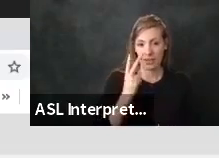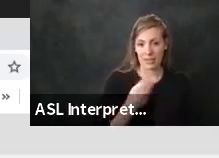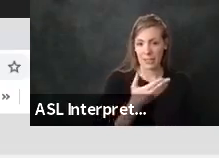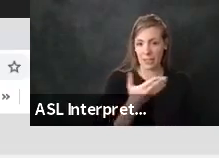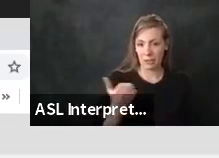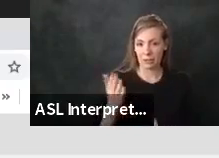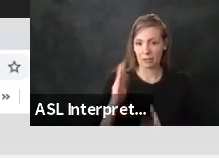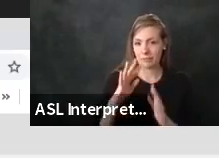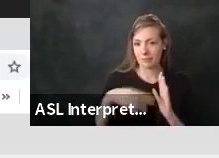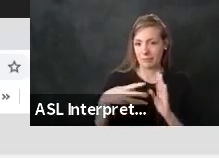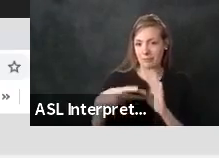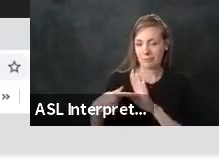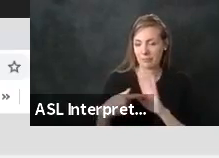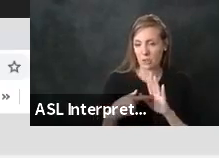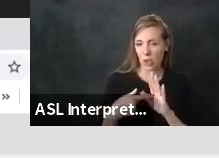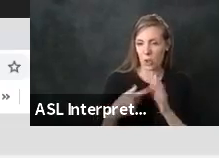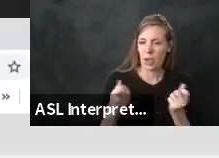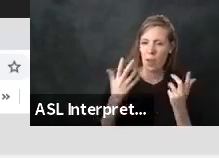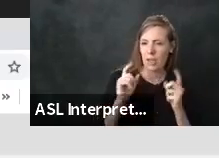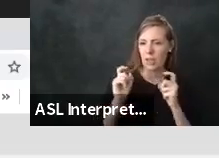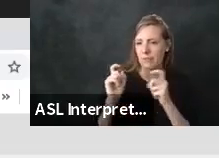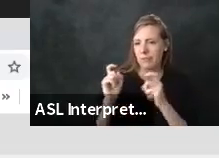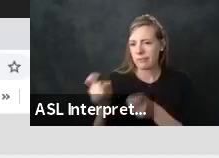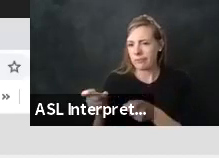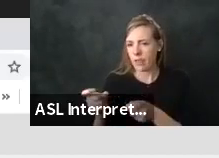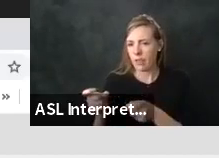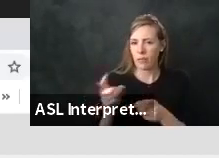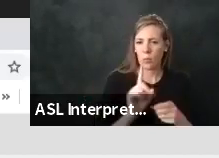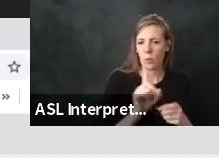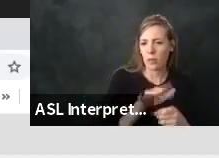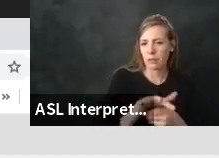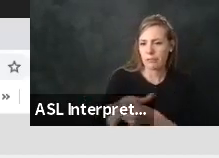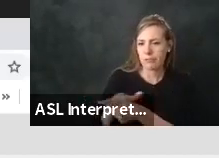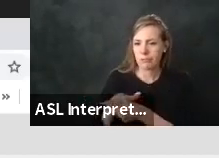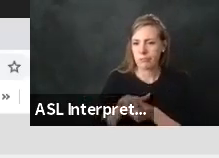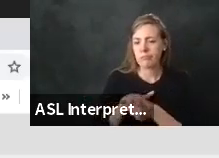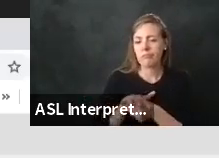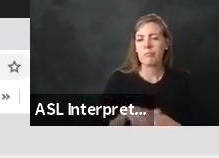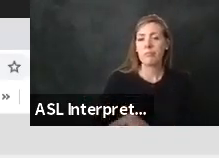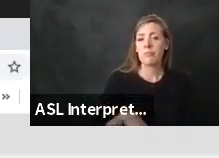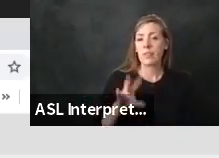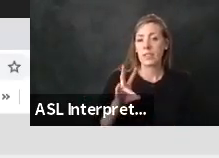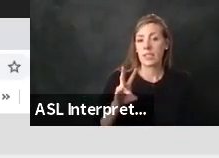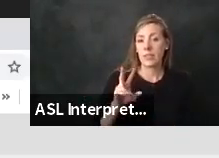and we can see here that 72% of residents in quartile one